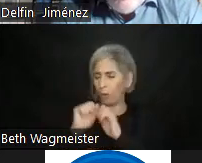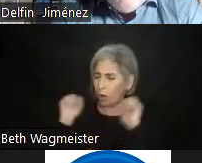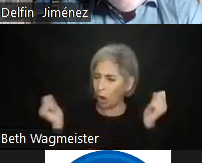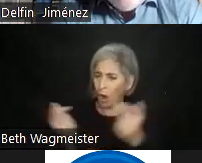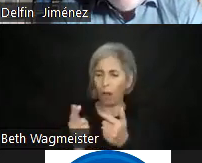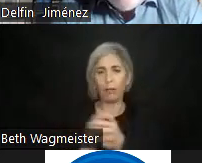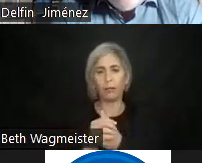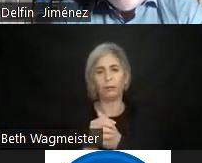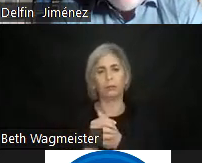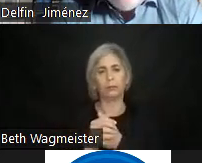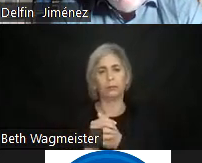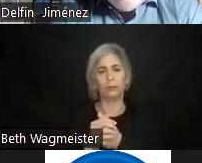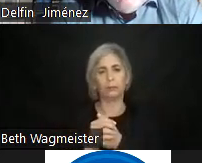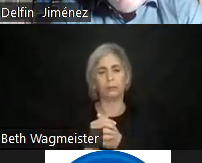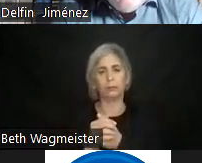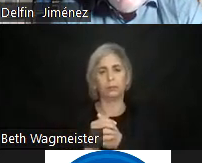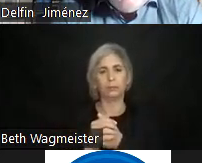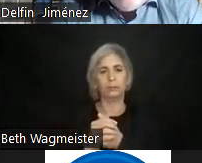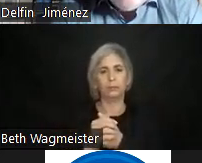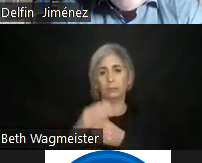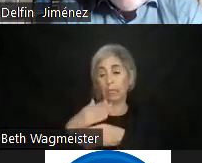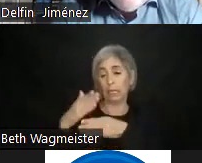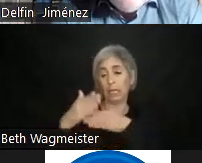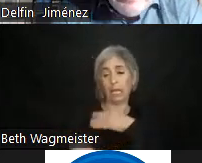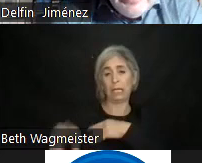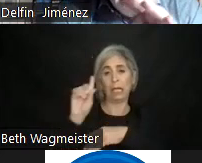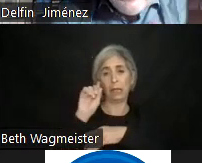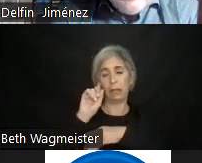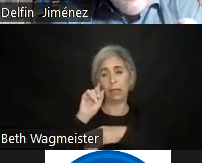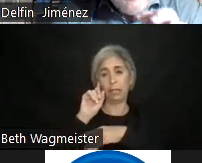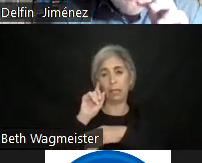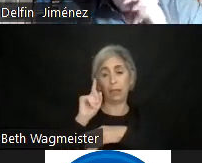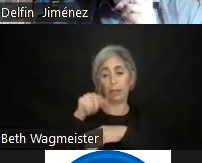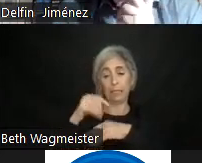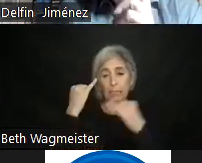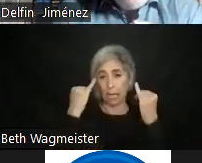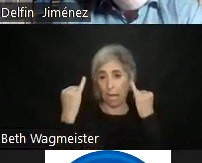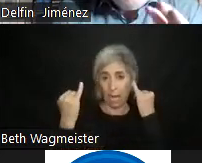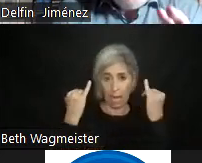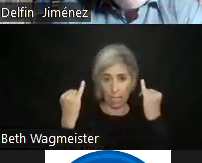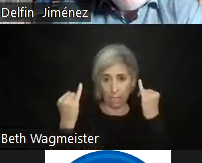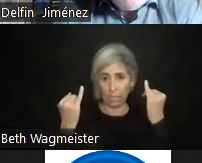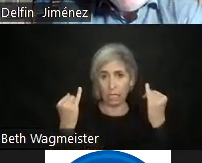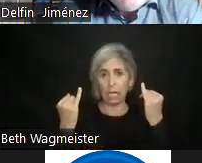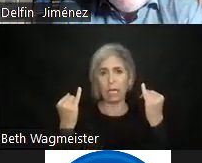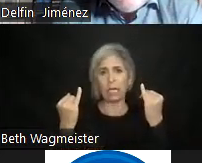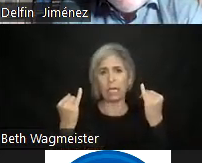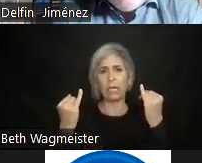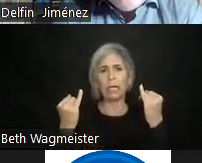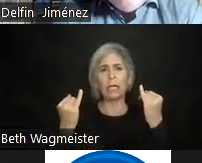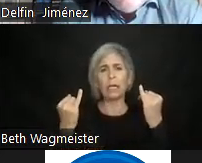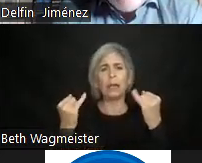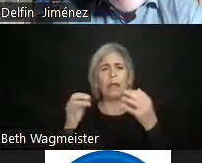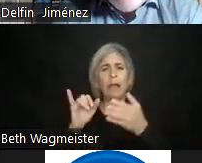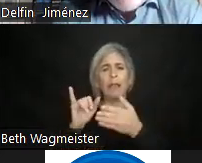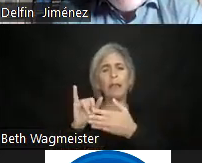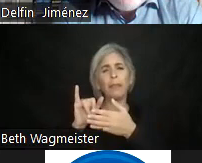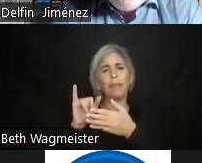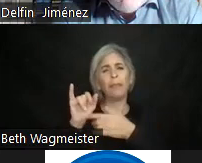Well, at the end I think with this idea, but the accessibility is something transversal. And